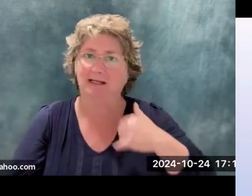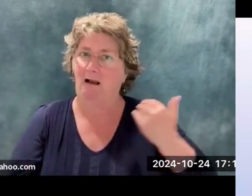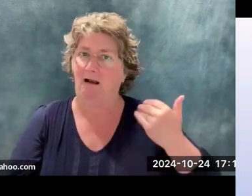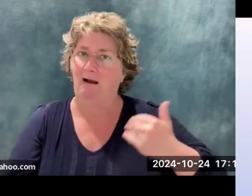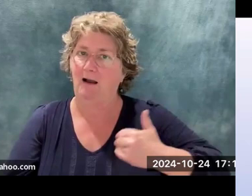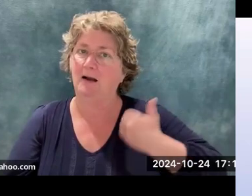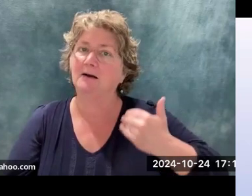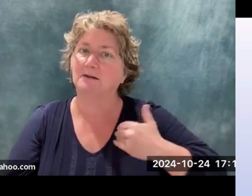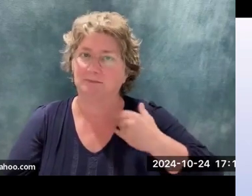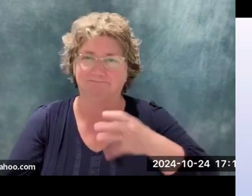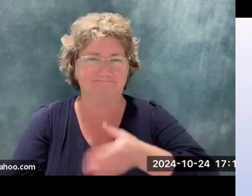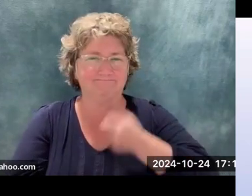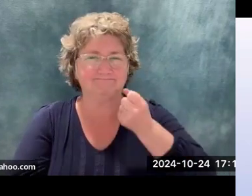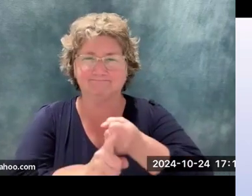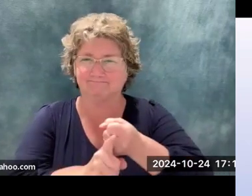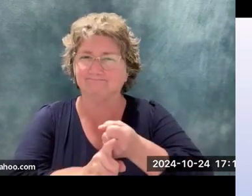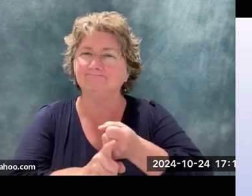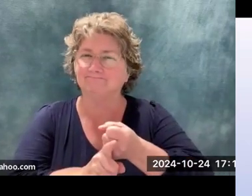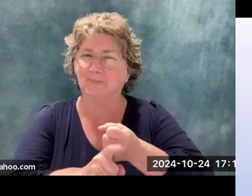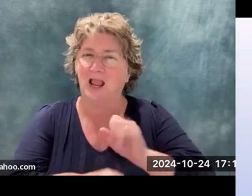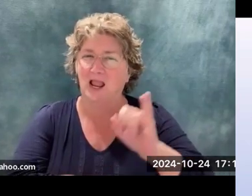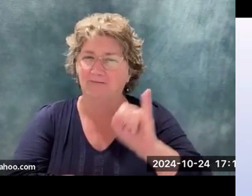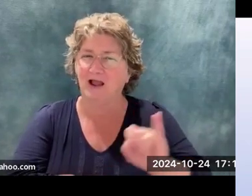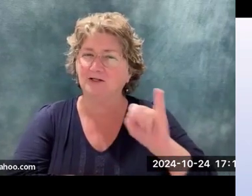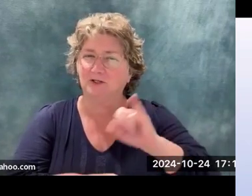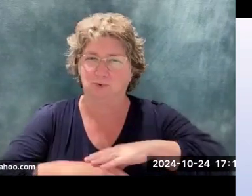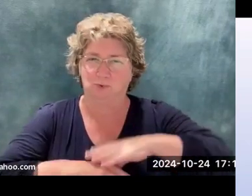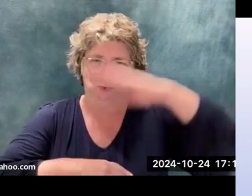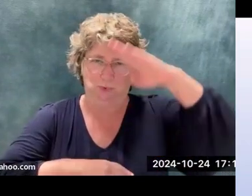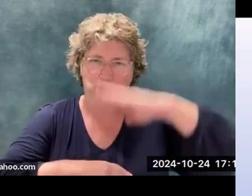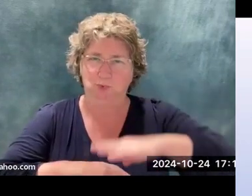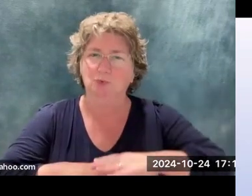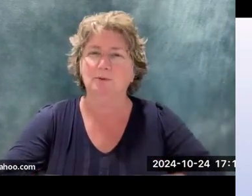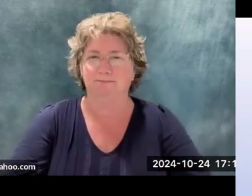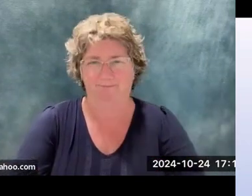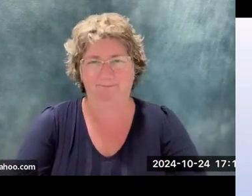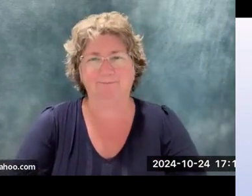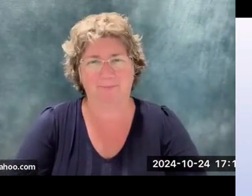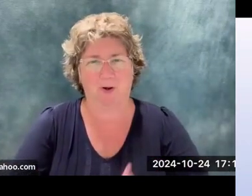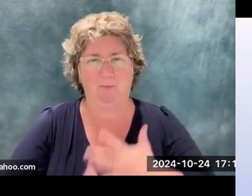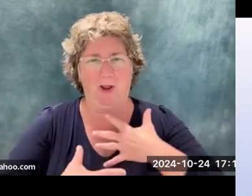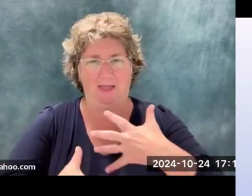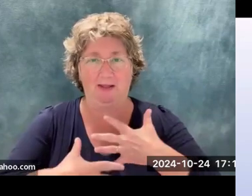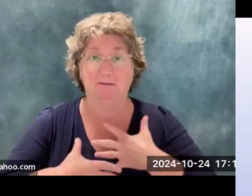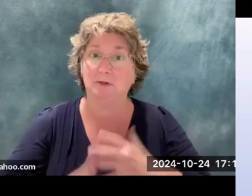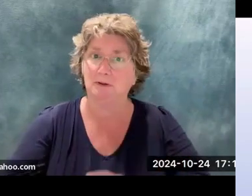Now we learned a lot in COVID-19 and we learned that shuttered classrooms